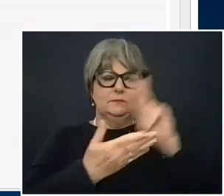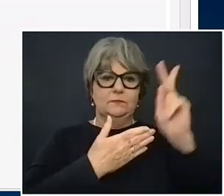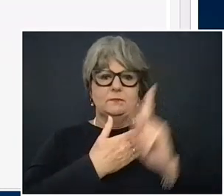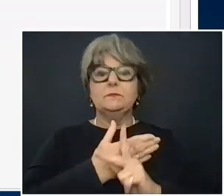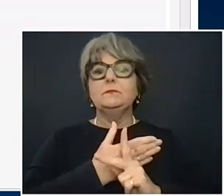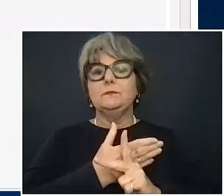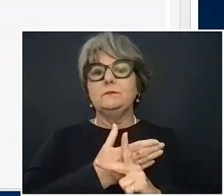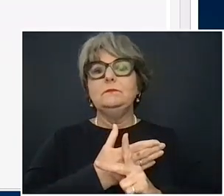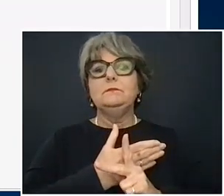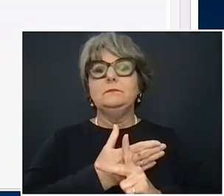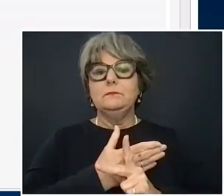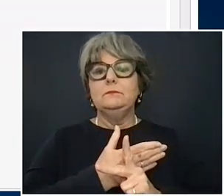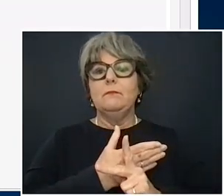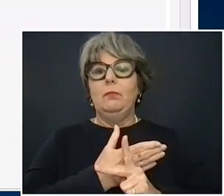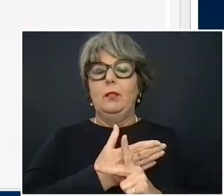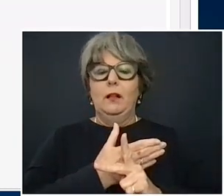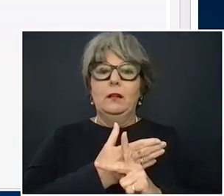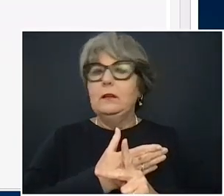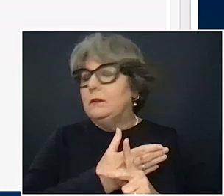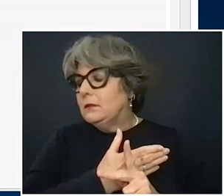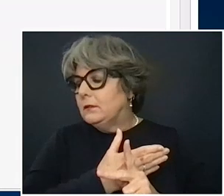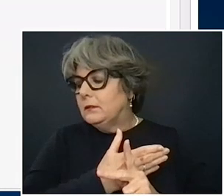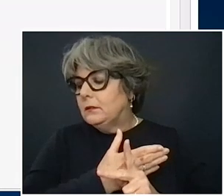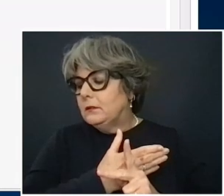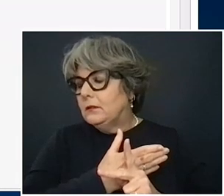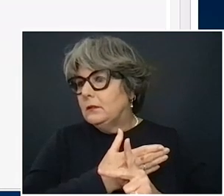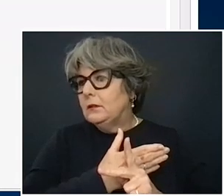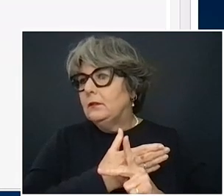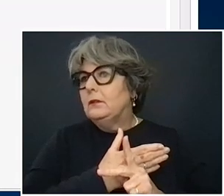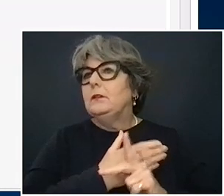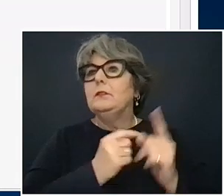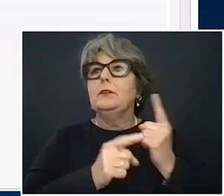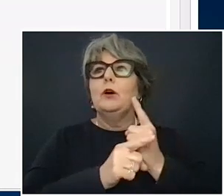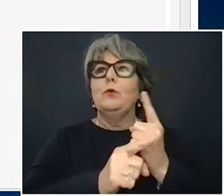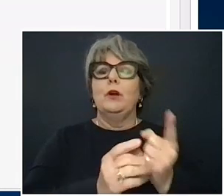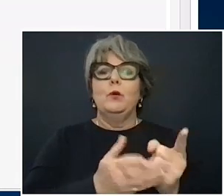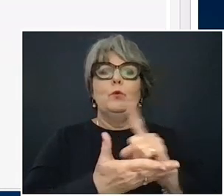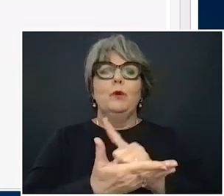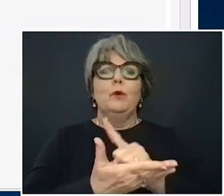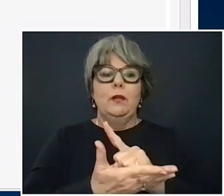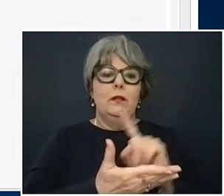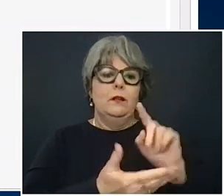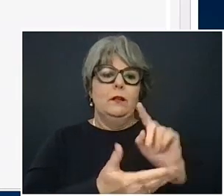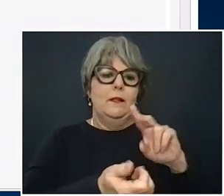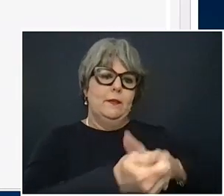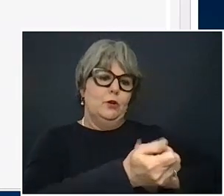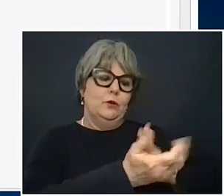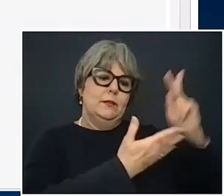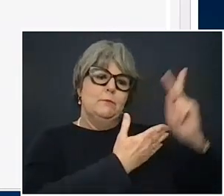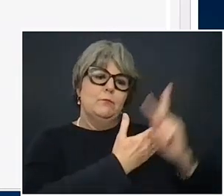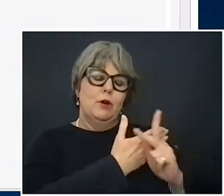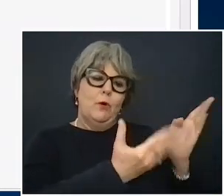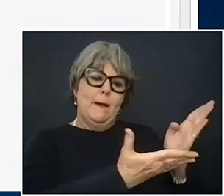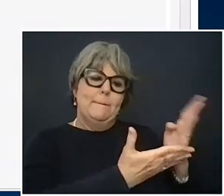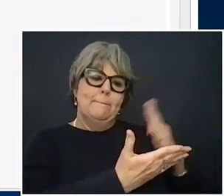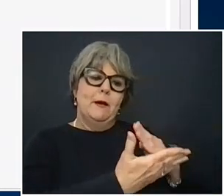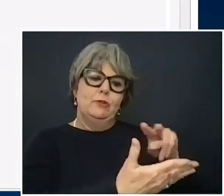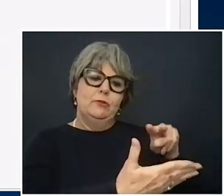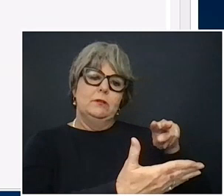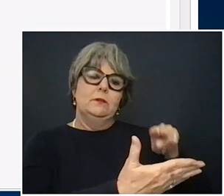So we- on regular review, we do audit the nursing program budget. Now keeping in mind that nursing program